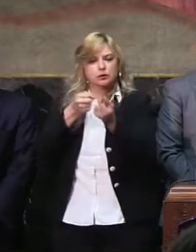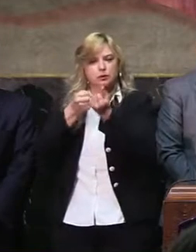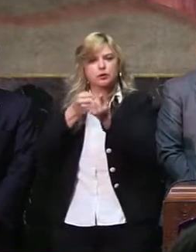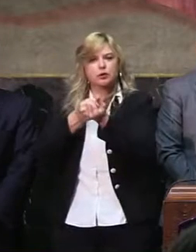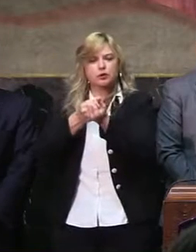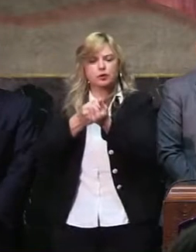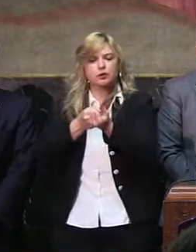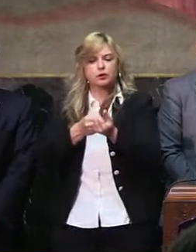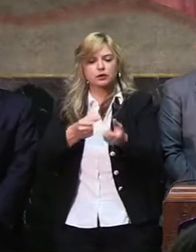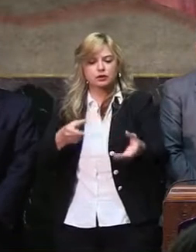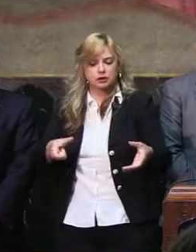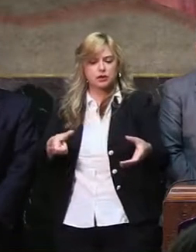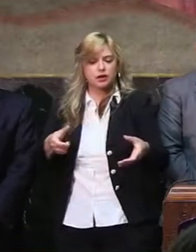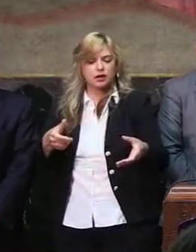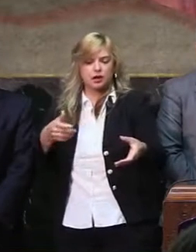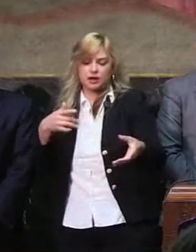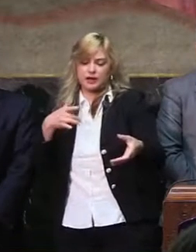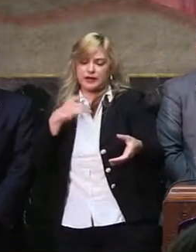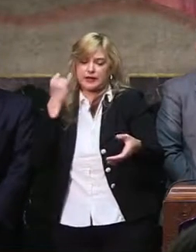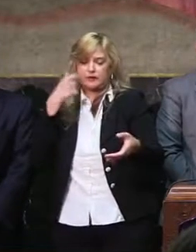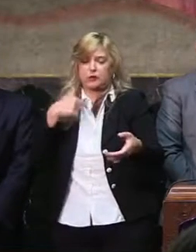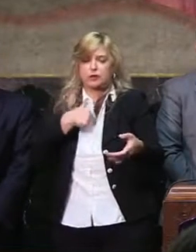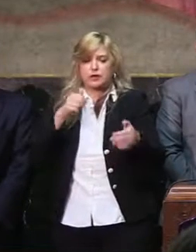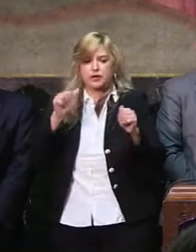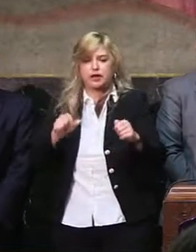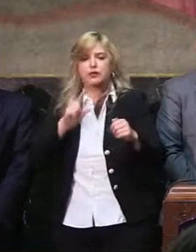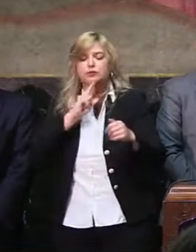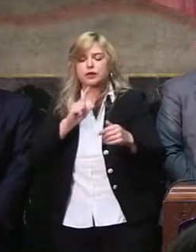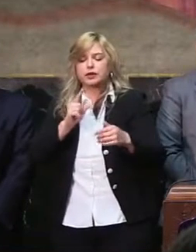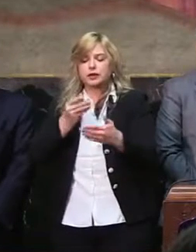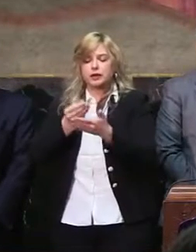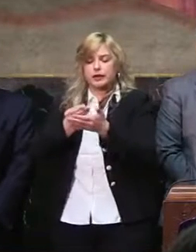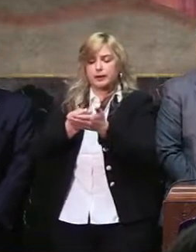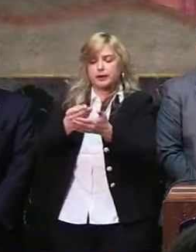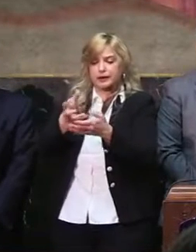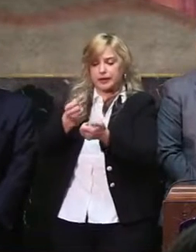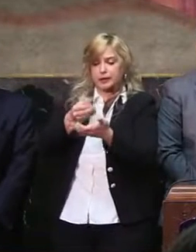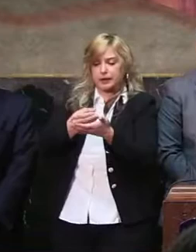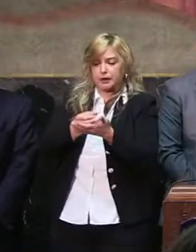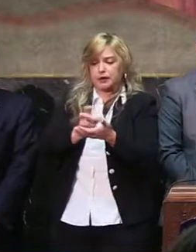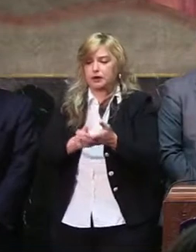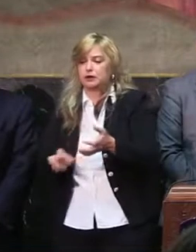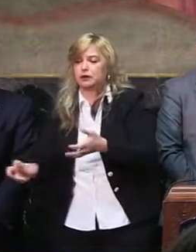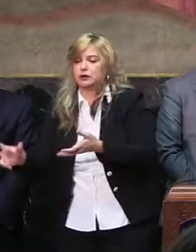be effective if we're actually able to reinvest money and to services we can